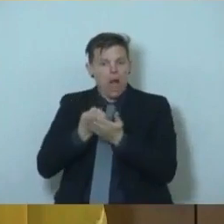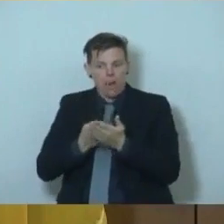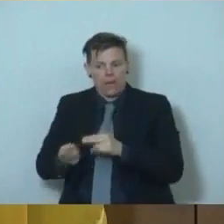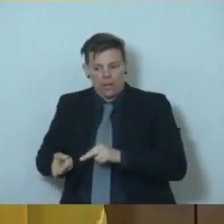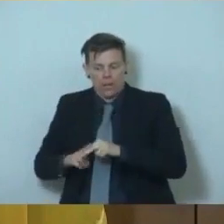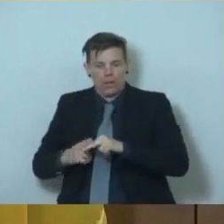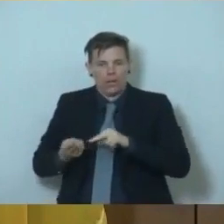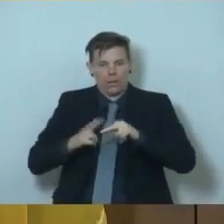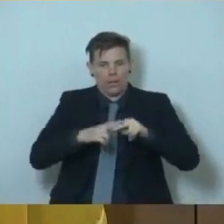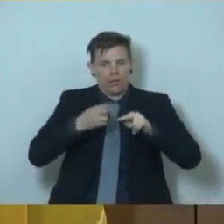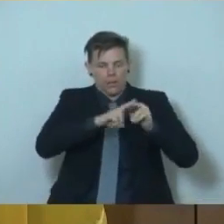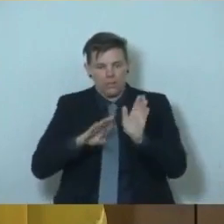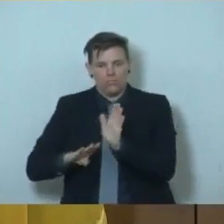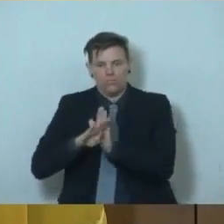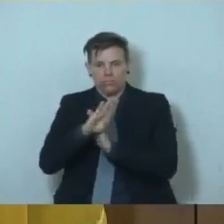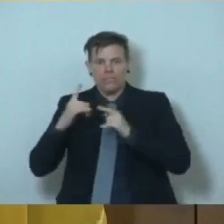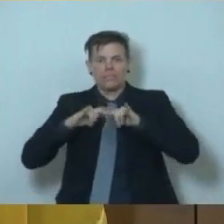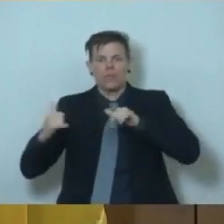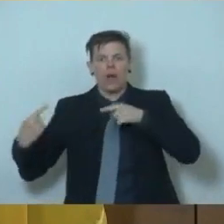RECOVERY. I DO.